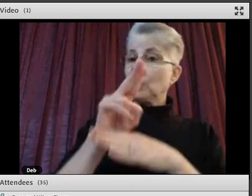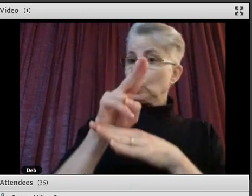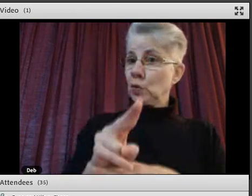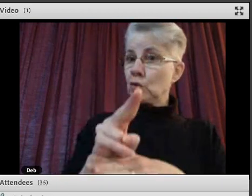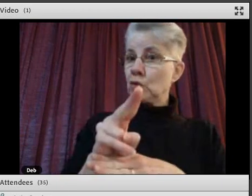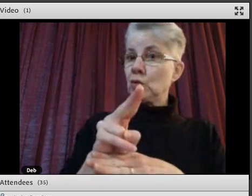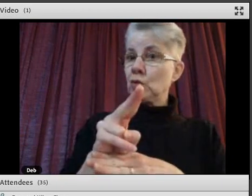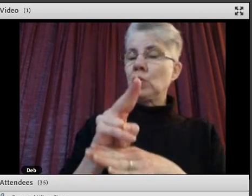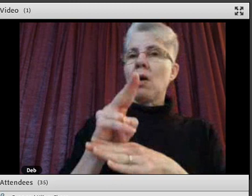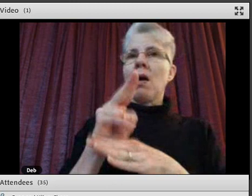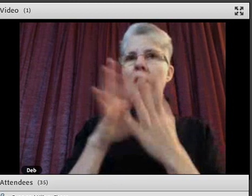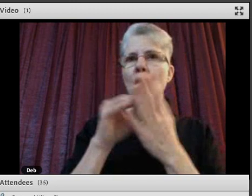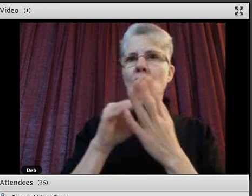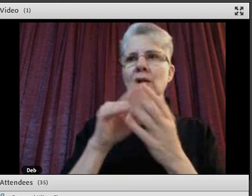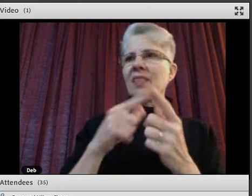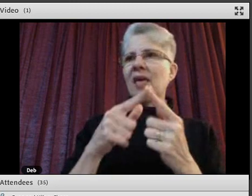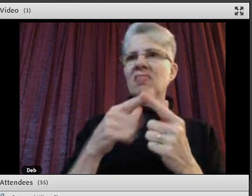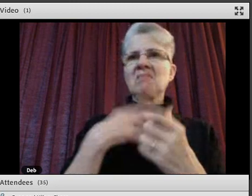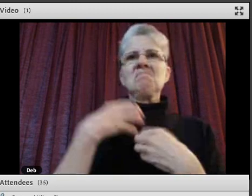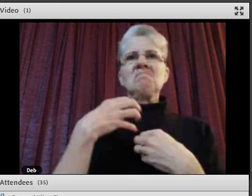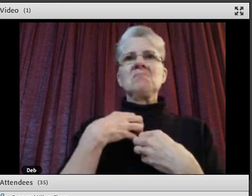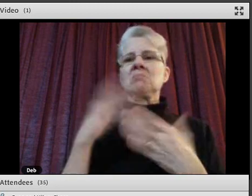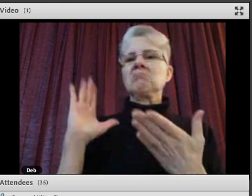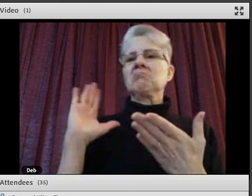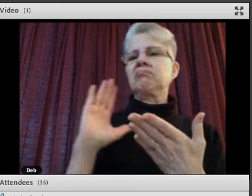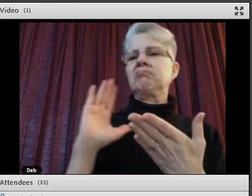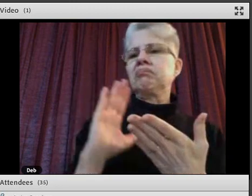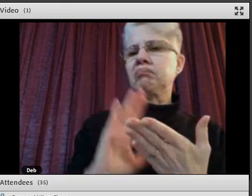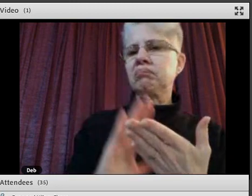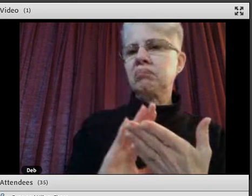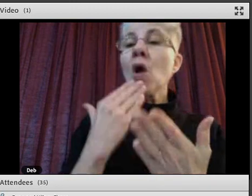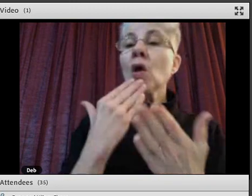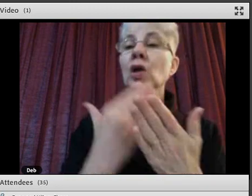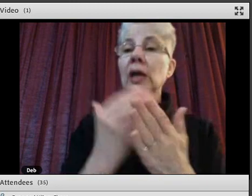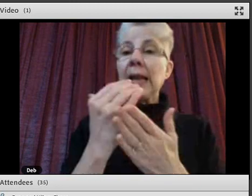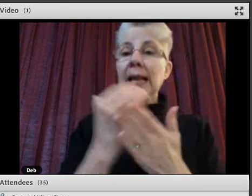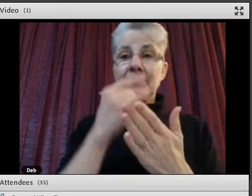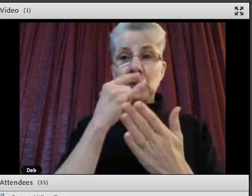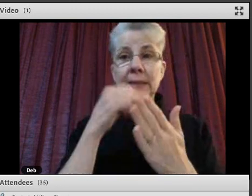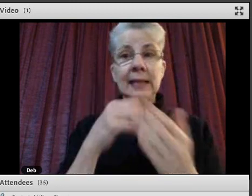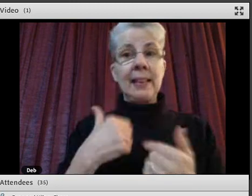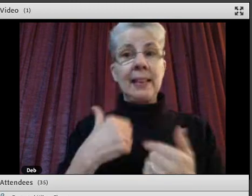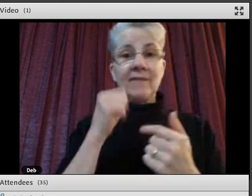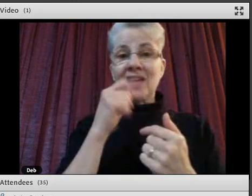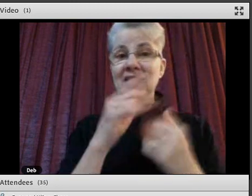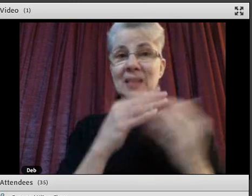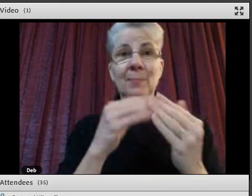then the pushback just kind of goes away. It's a good lesson for kids in life --